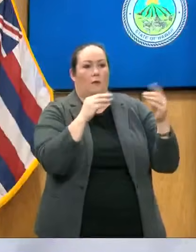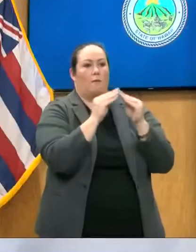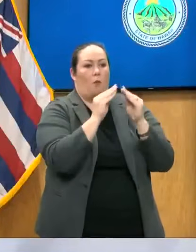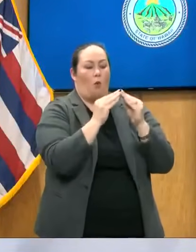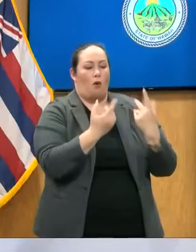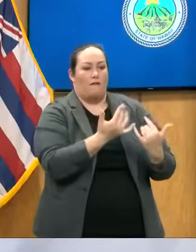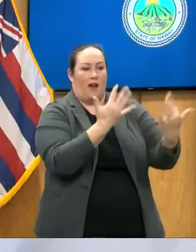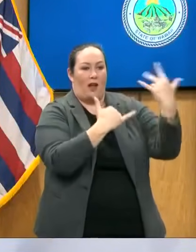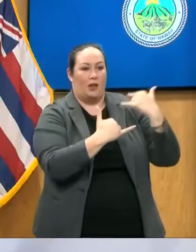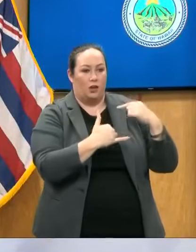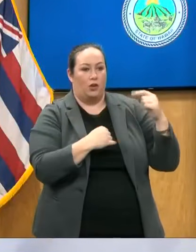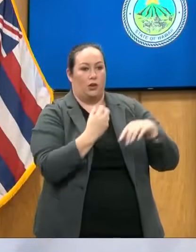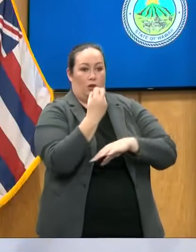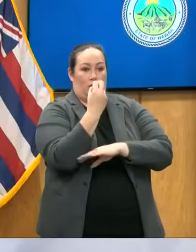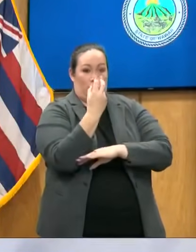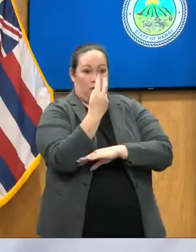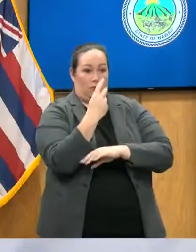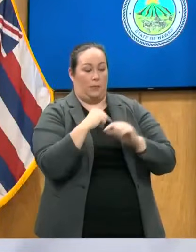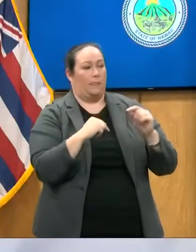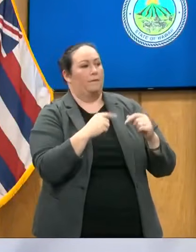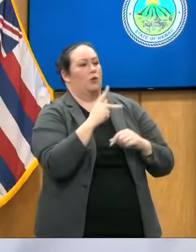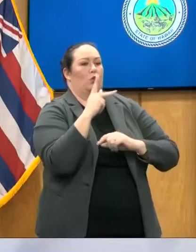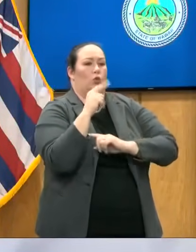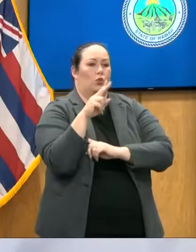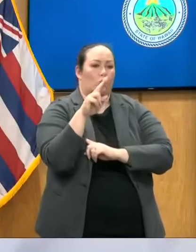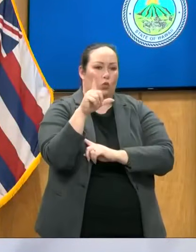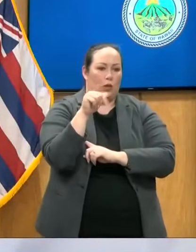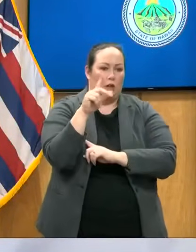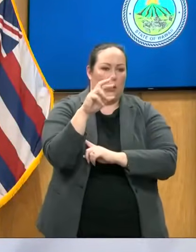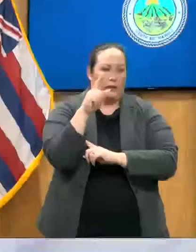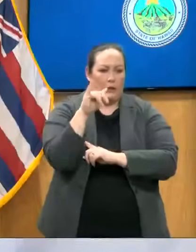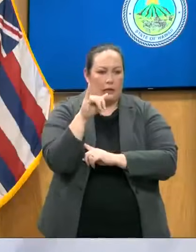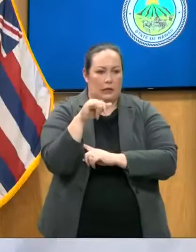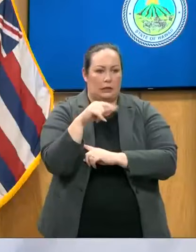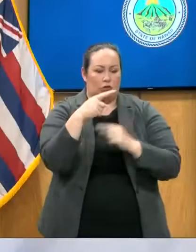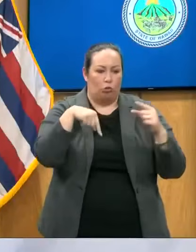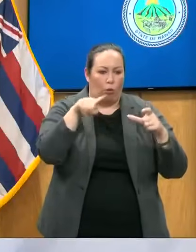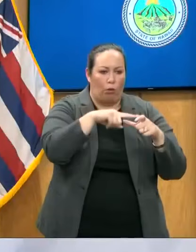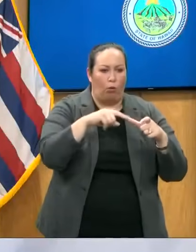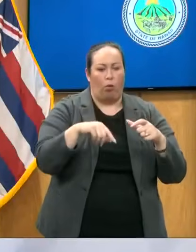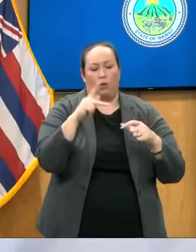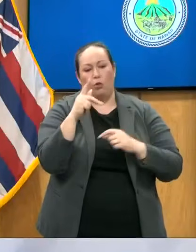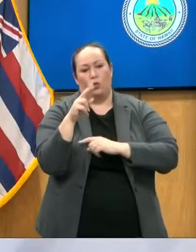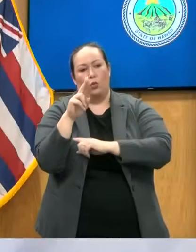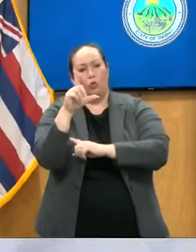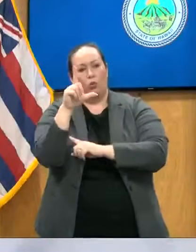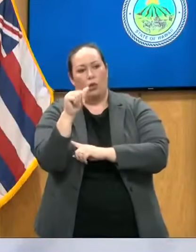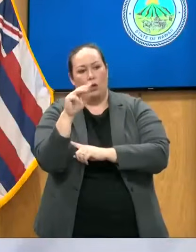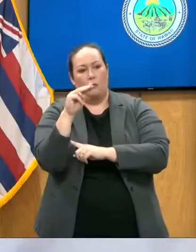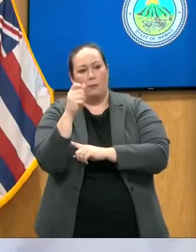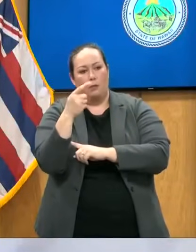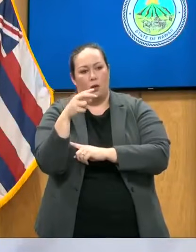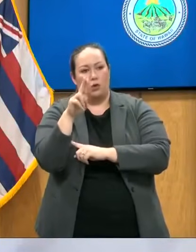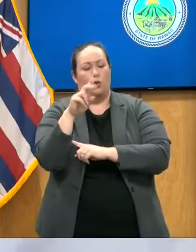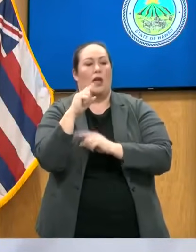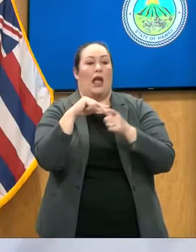to that line area. Noon. and additional fire started in coola. and that spurred evacuations of gulanee circle who the Manu and